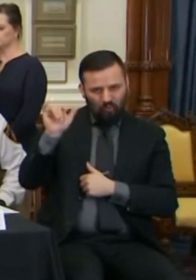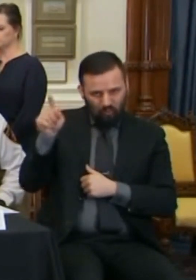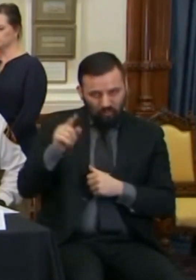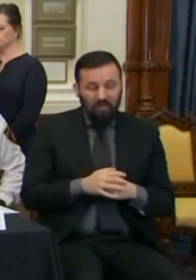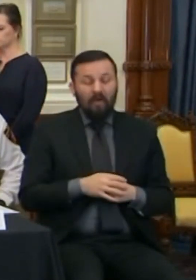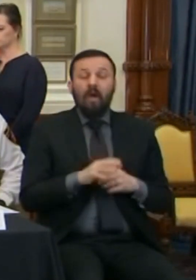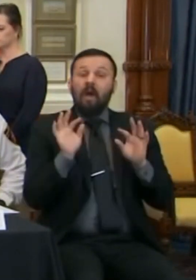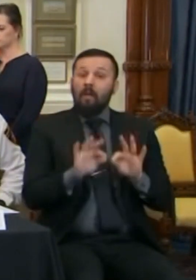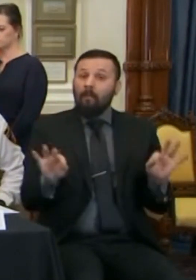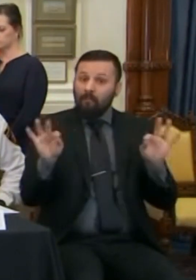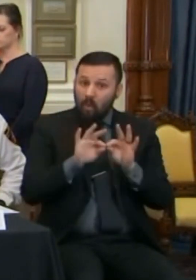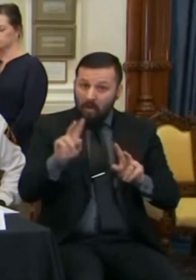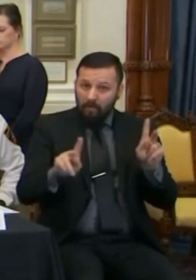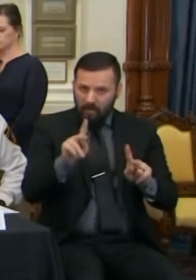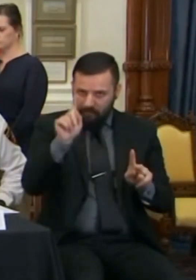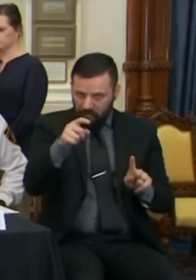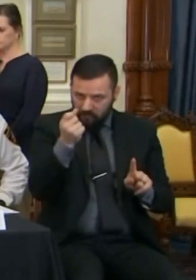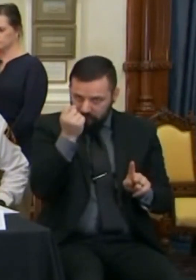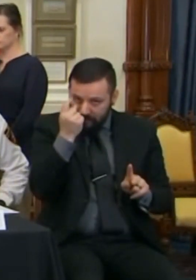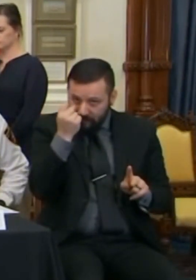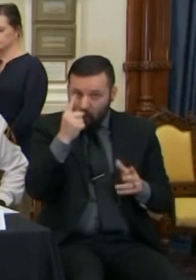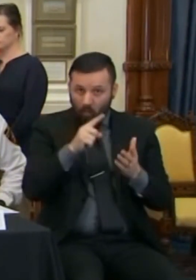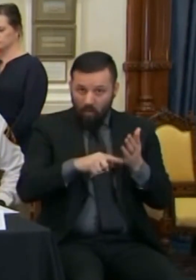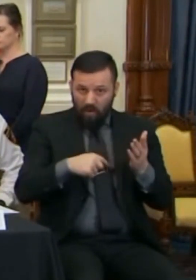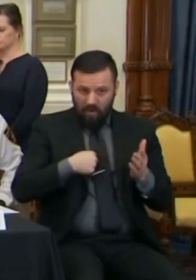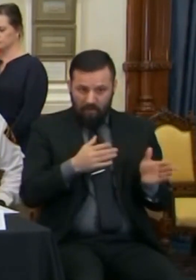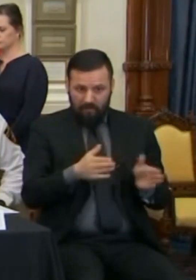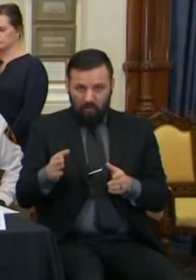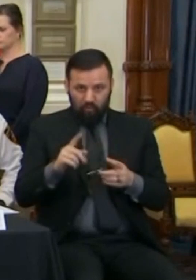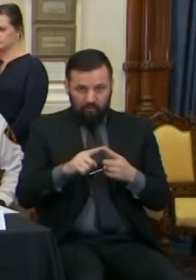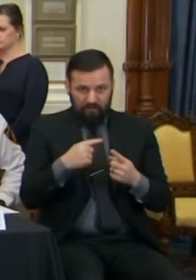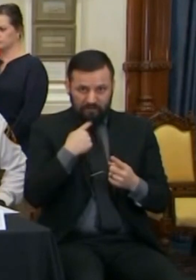important for people to understand what I'm about I am about to say this